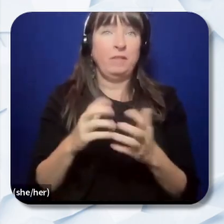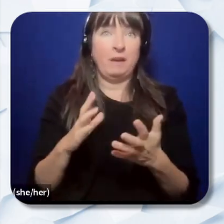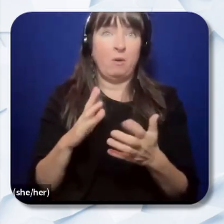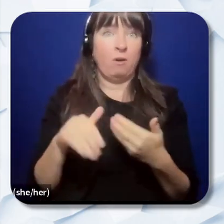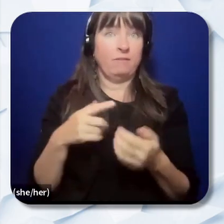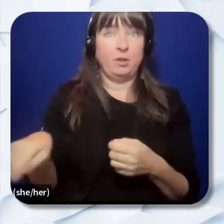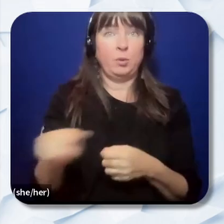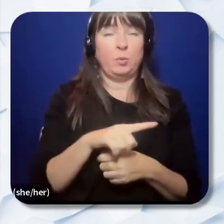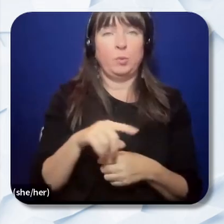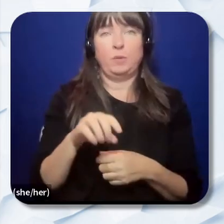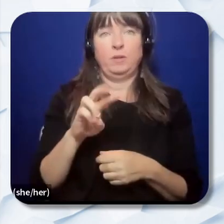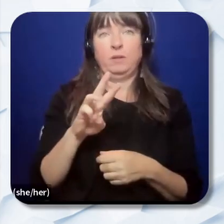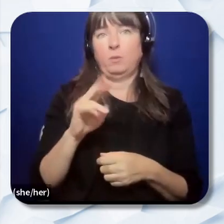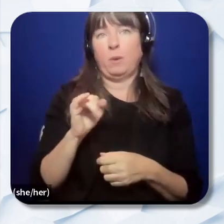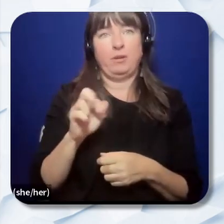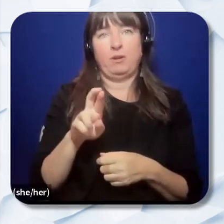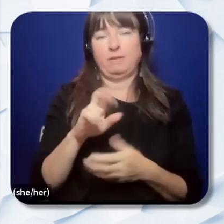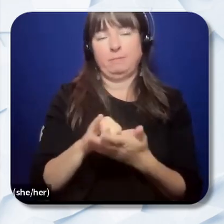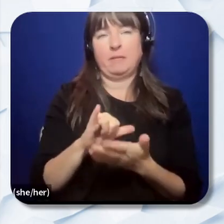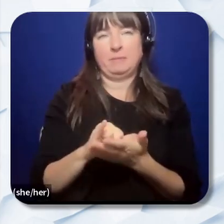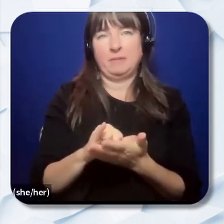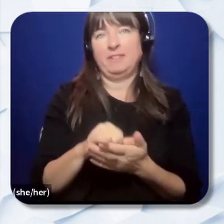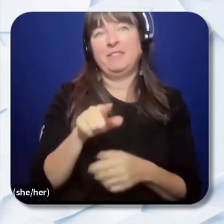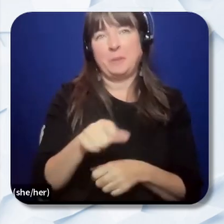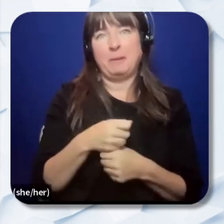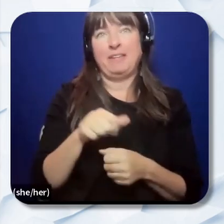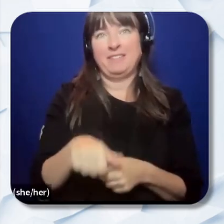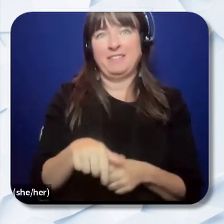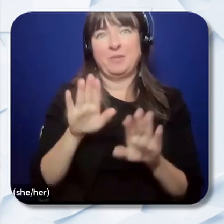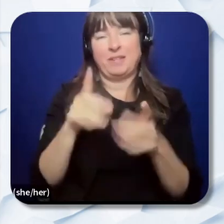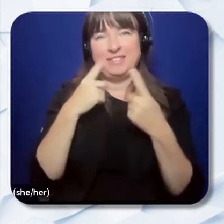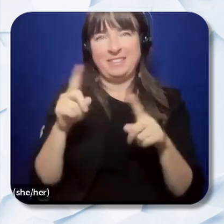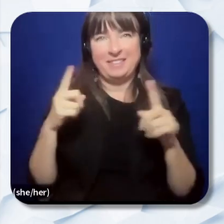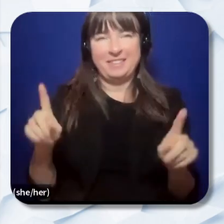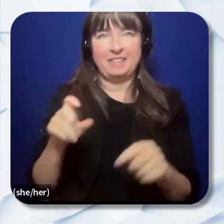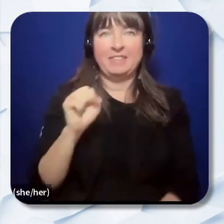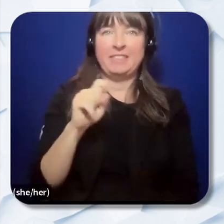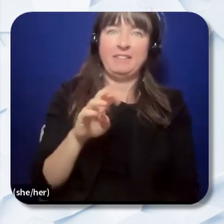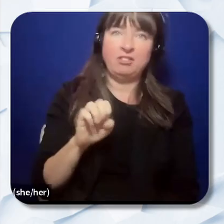would not have even been possible and you made it a great success. Steve Shanna Monique Stephanie